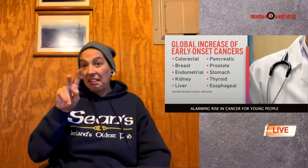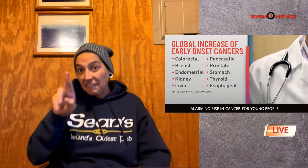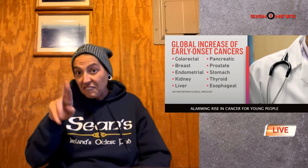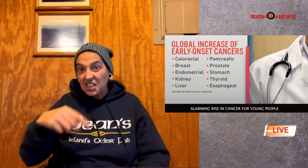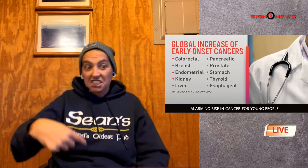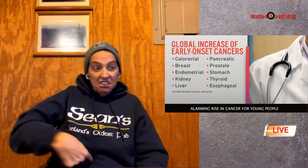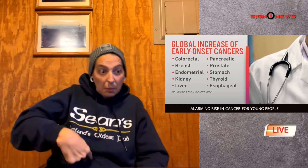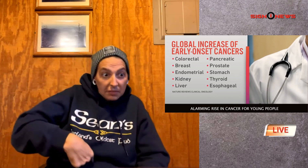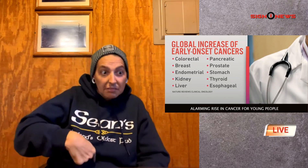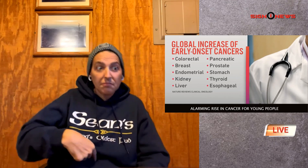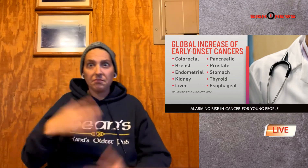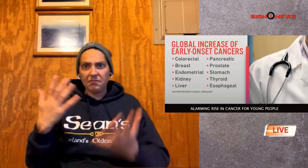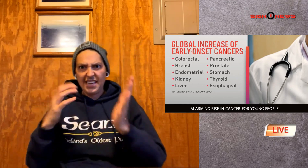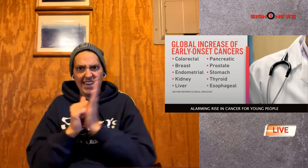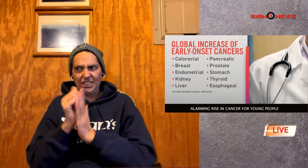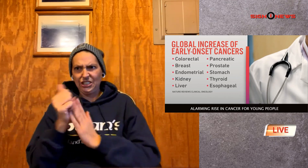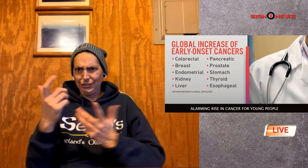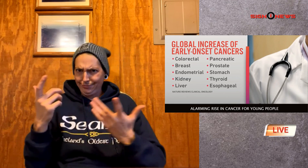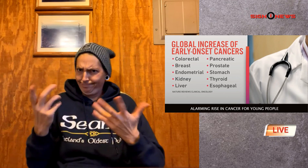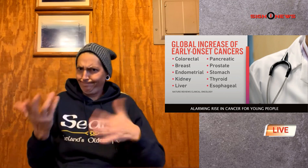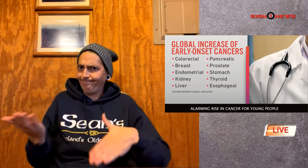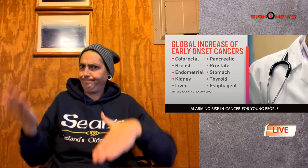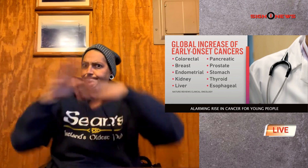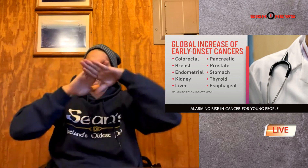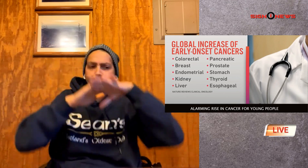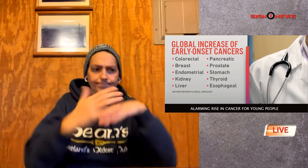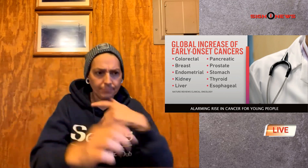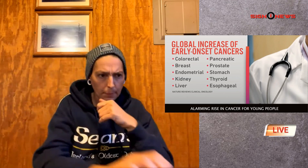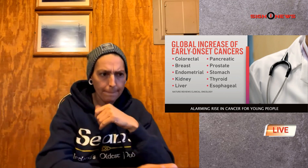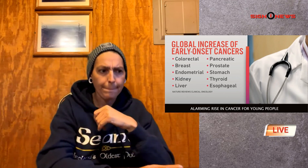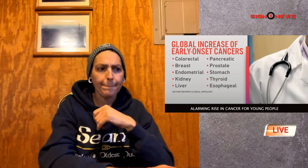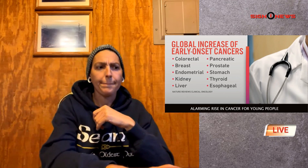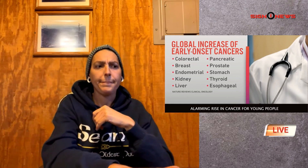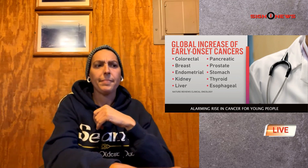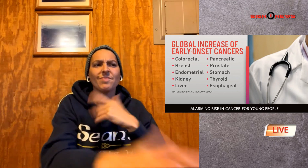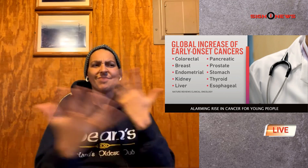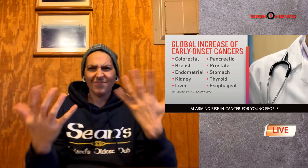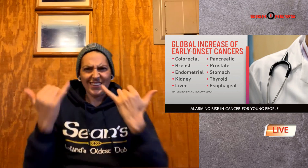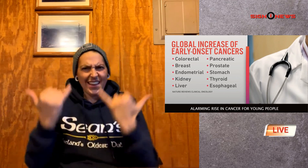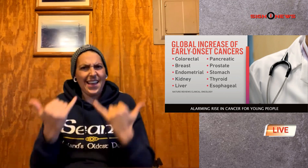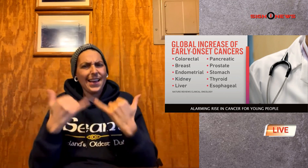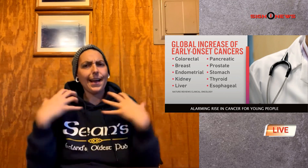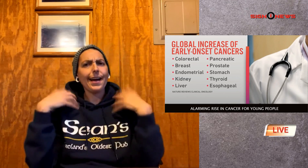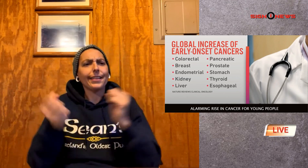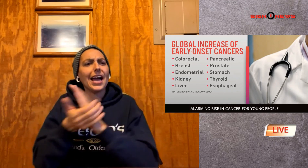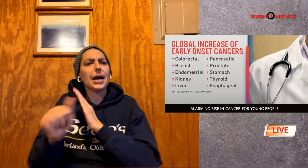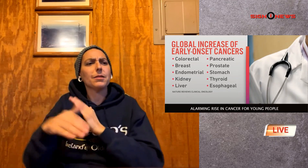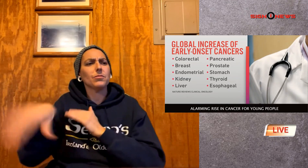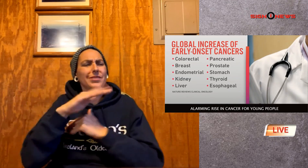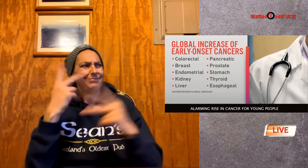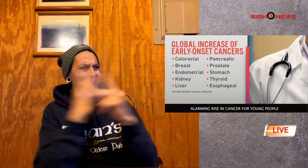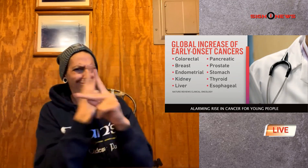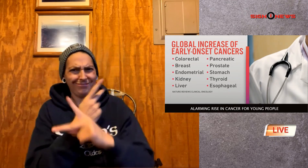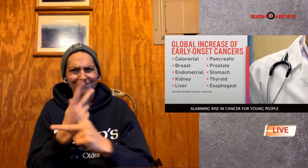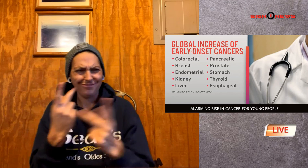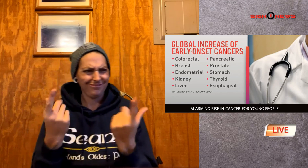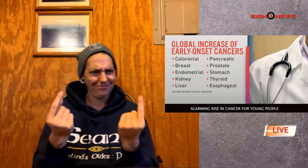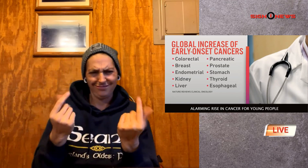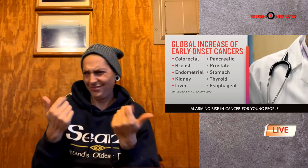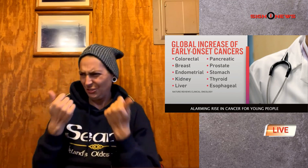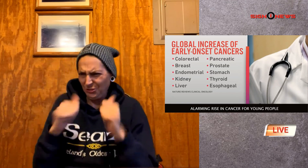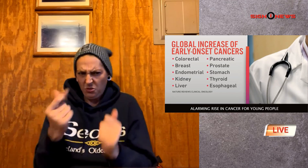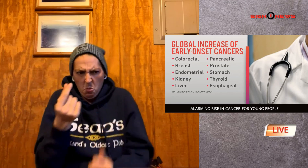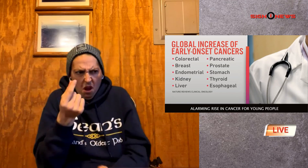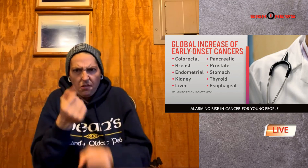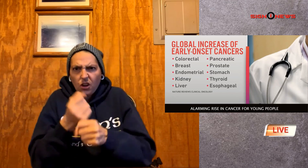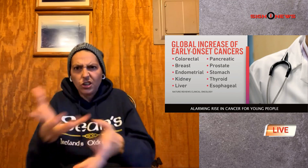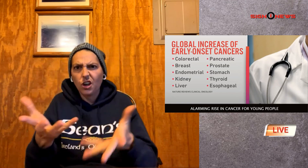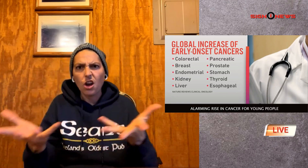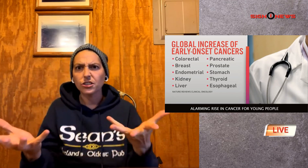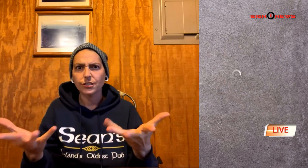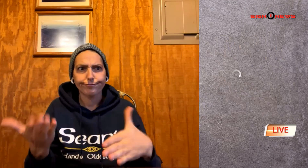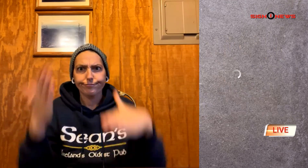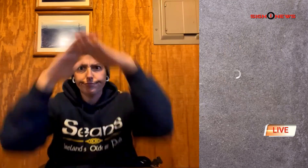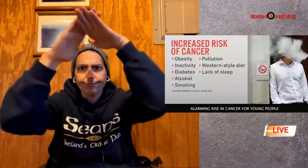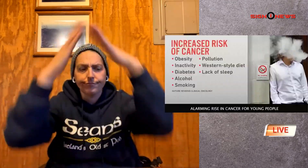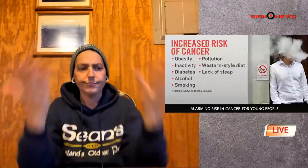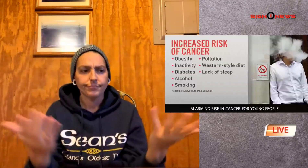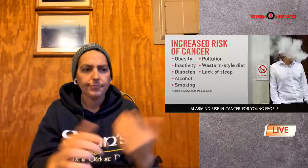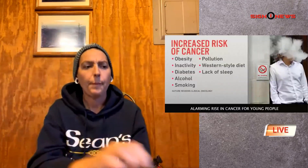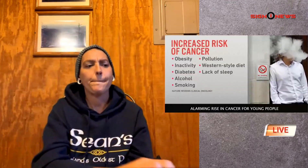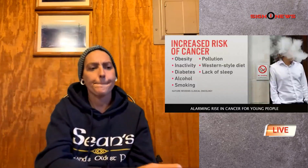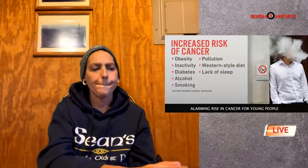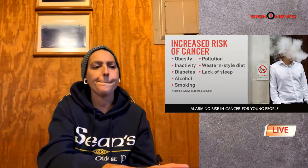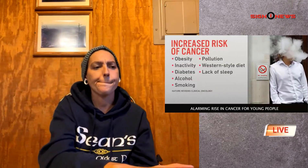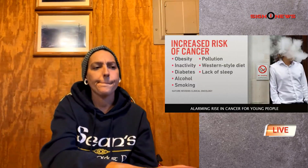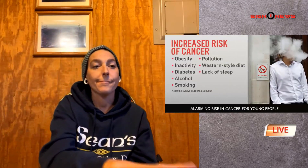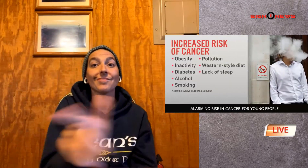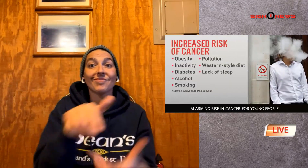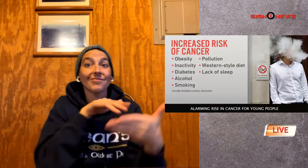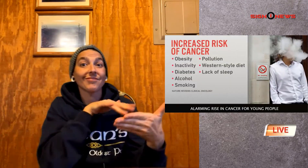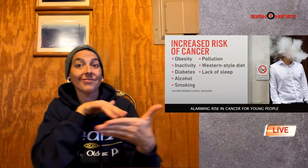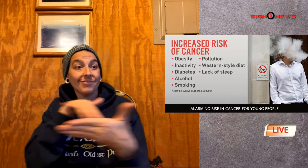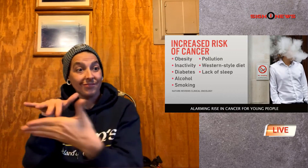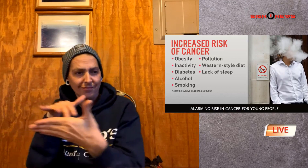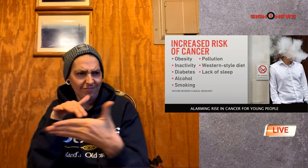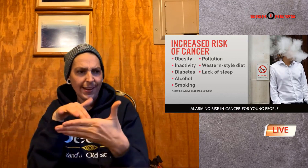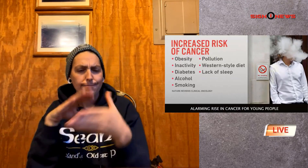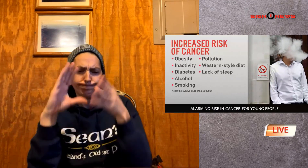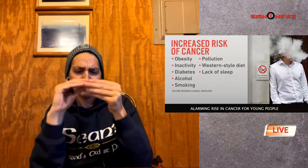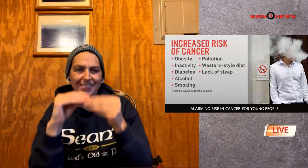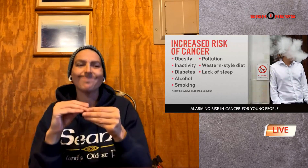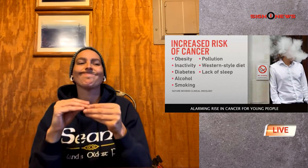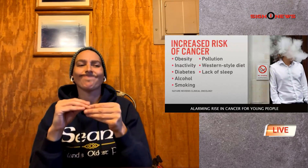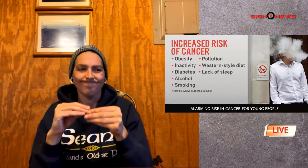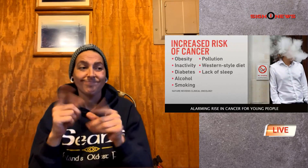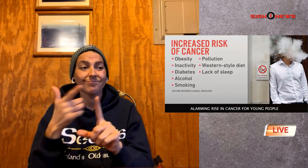cancer now experts are trying to figure out what's the cause